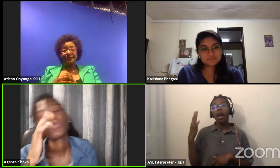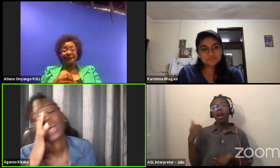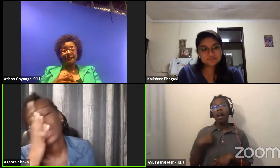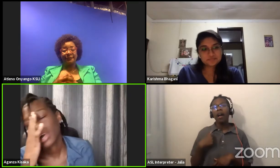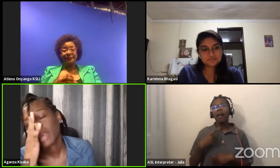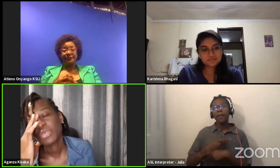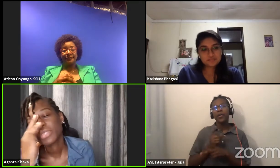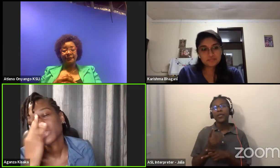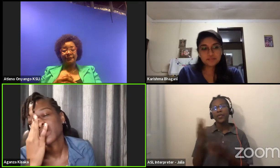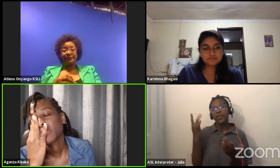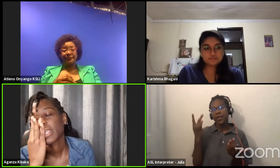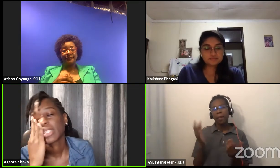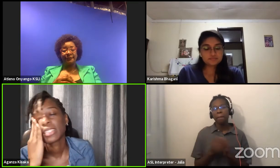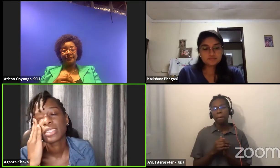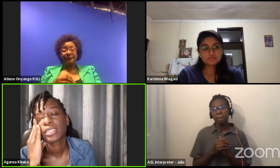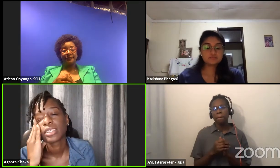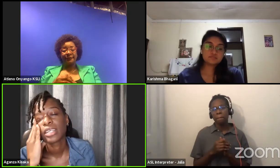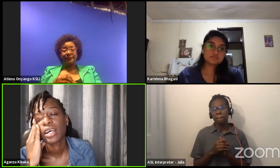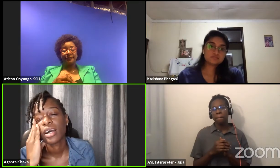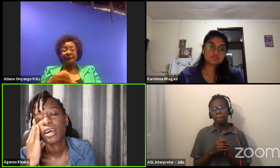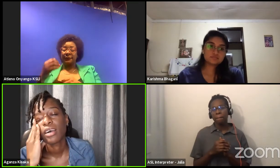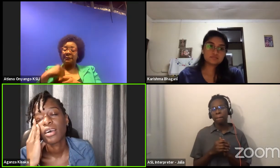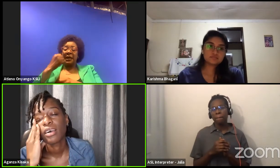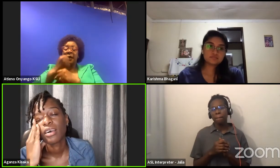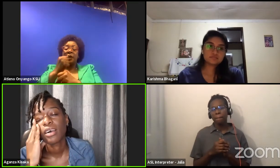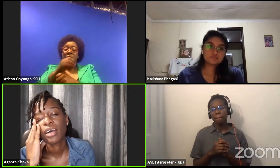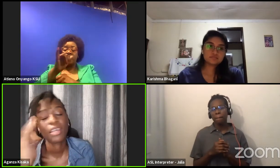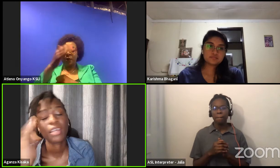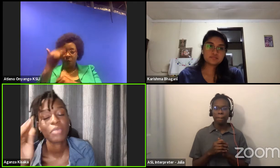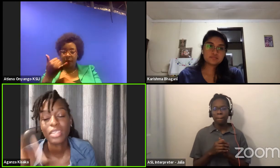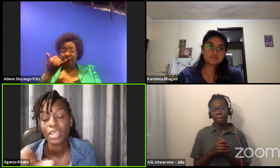Why I produce because, and I've been thinking